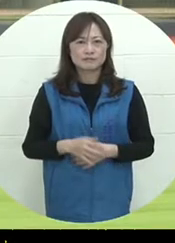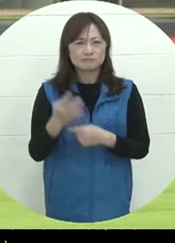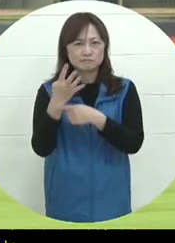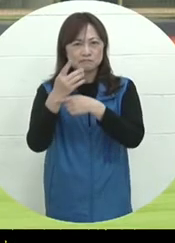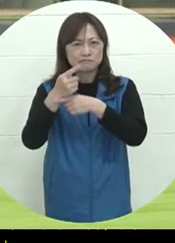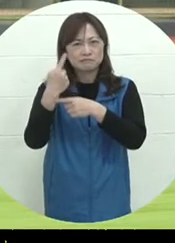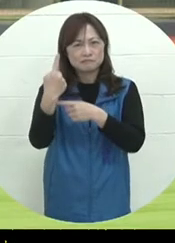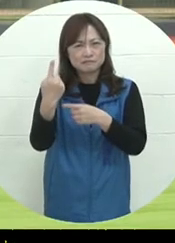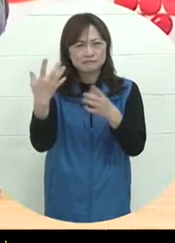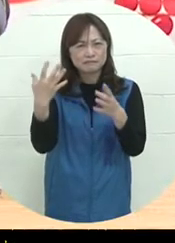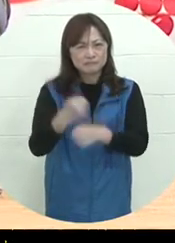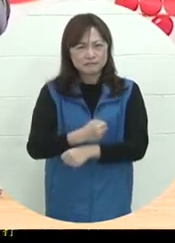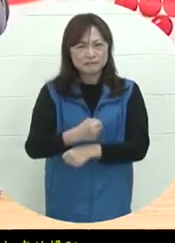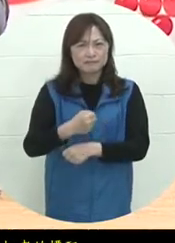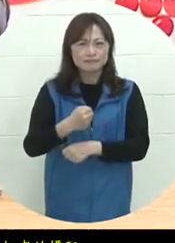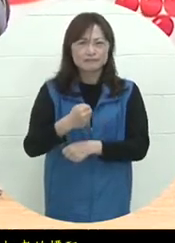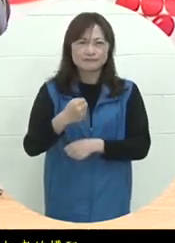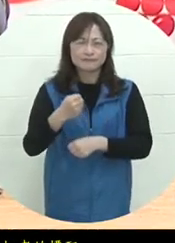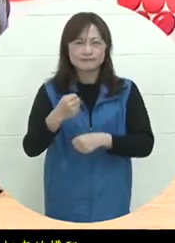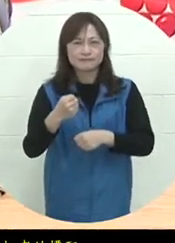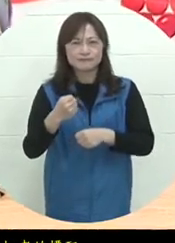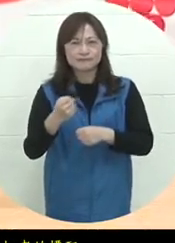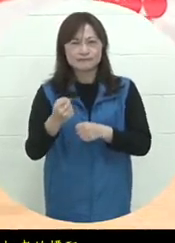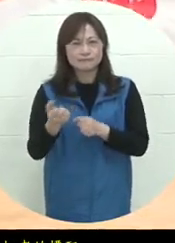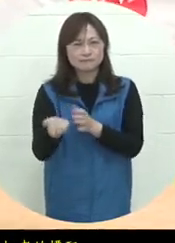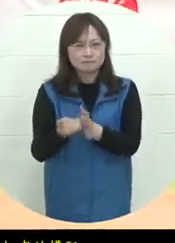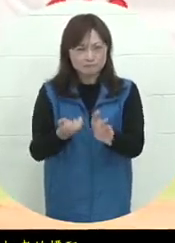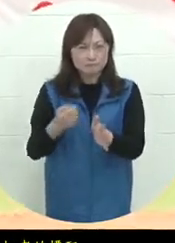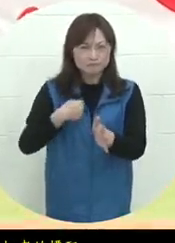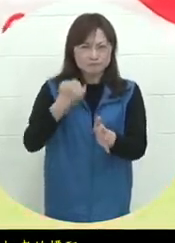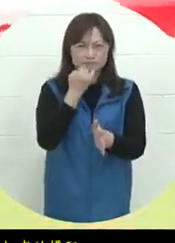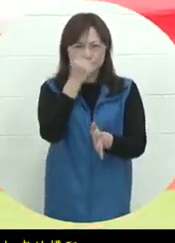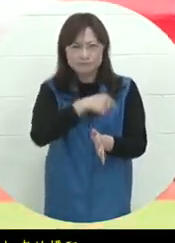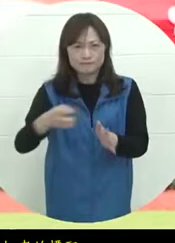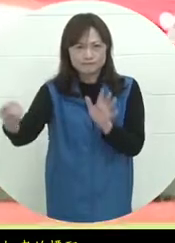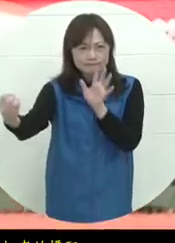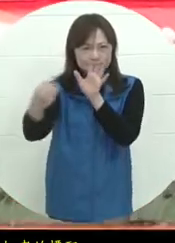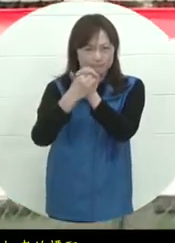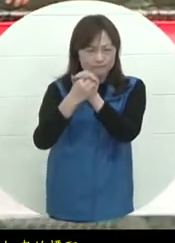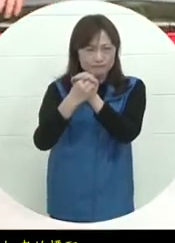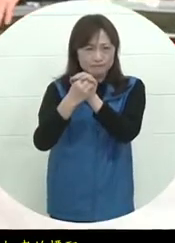when the first point is lost ? See if there is a way to catch the third player on second base.